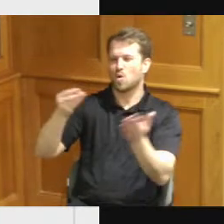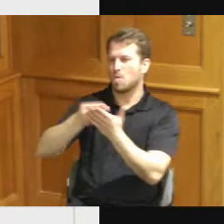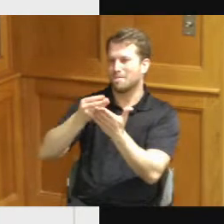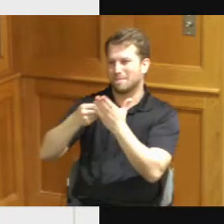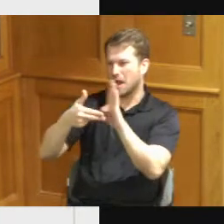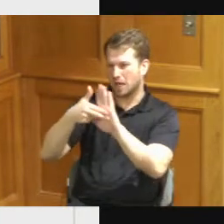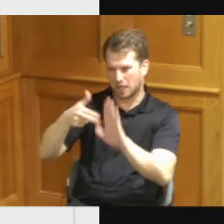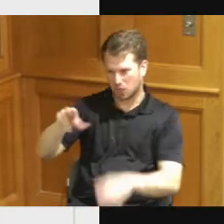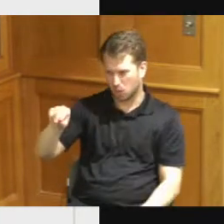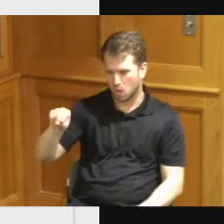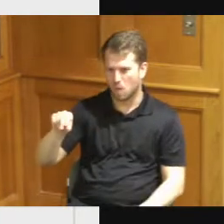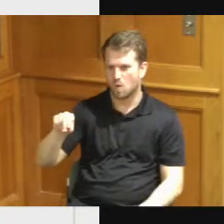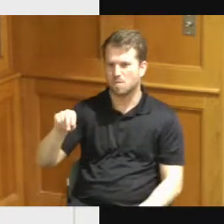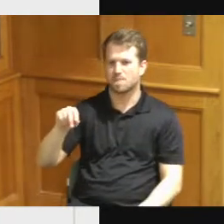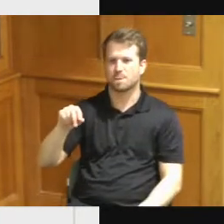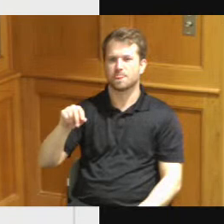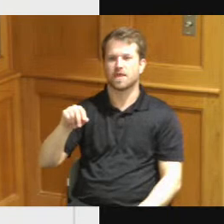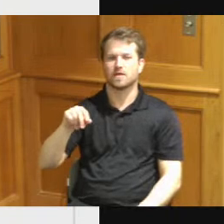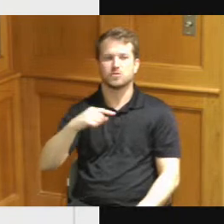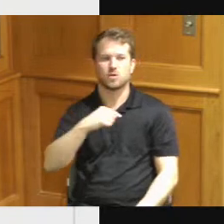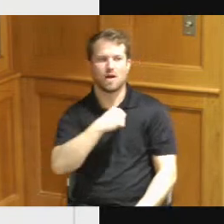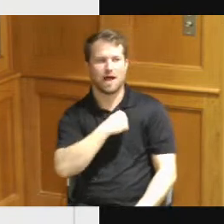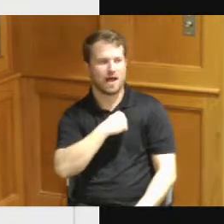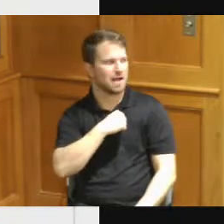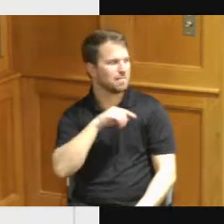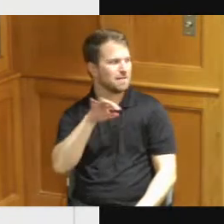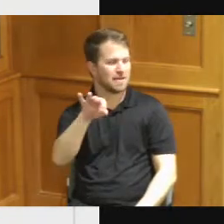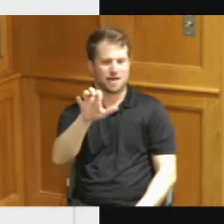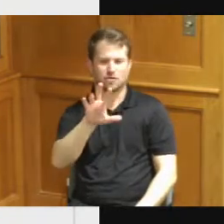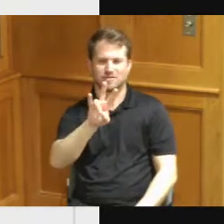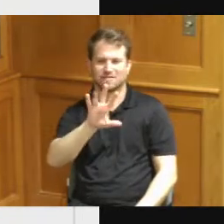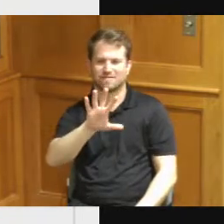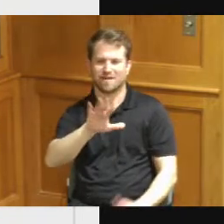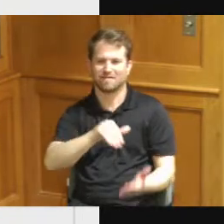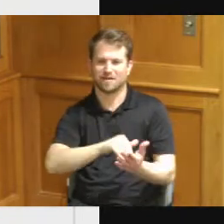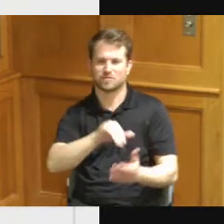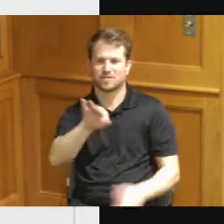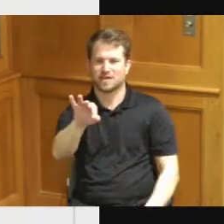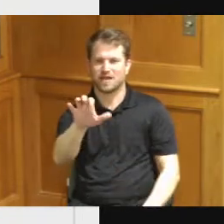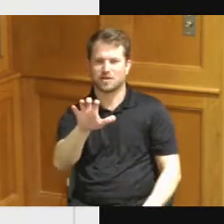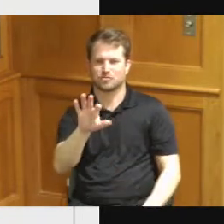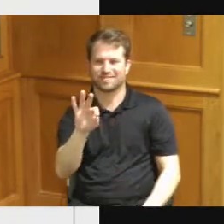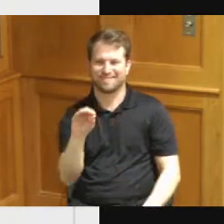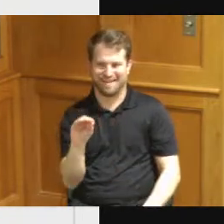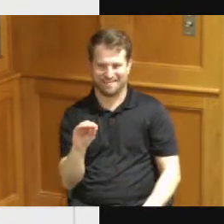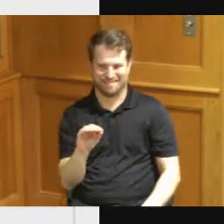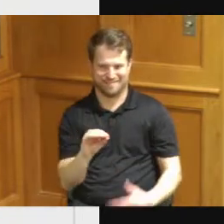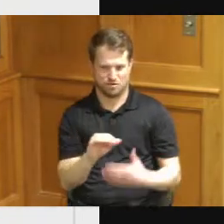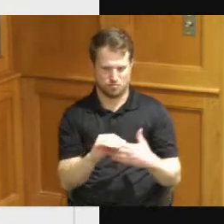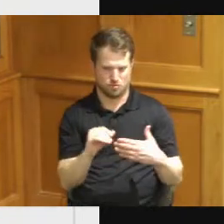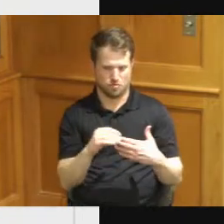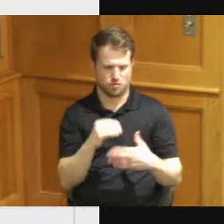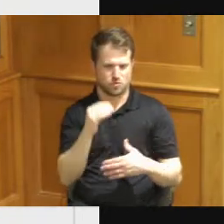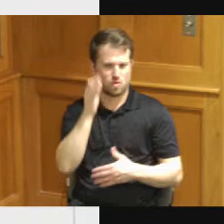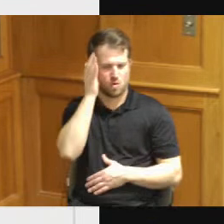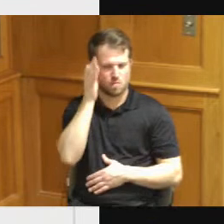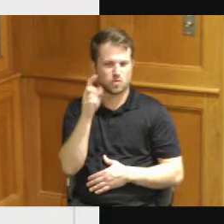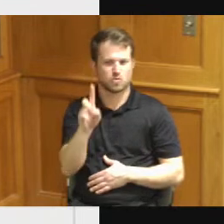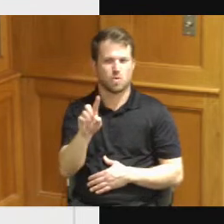but okay yeah because I'm coming up with 975,990 dollars close to a million dollars in overhead is